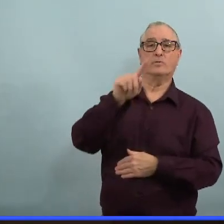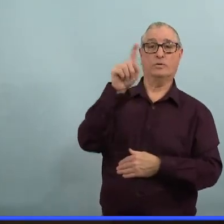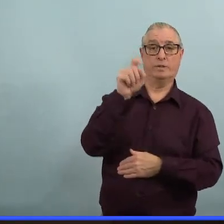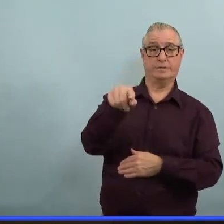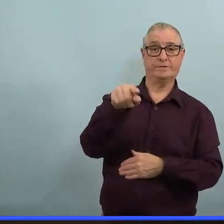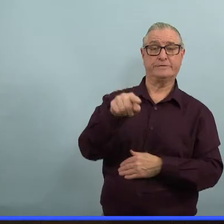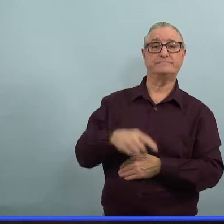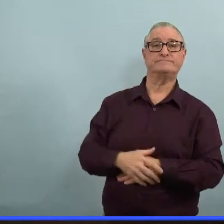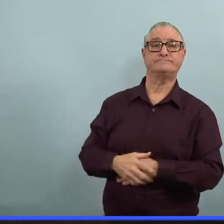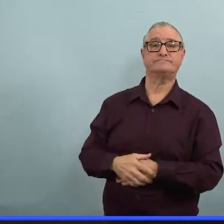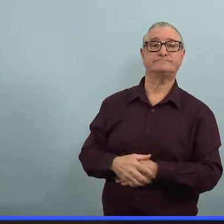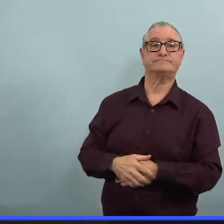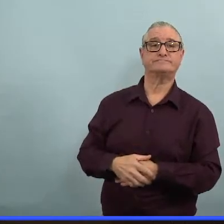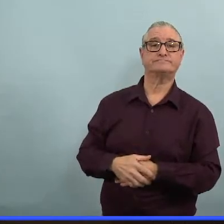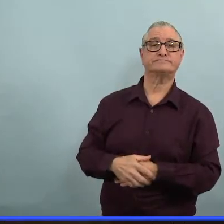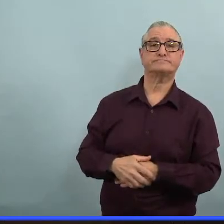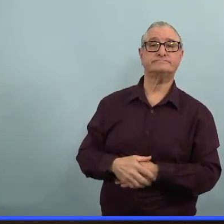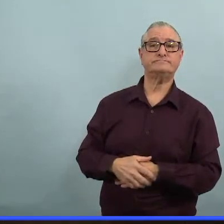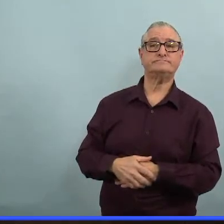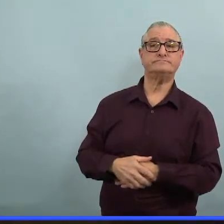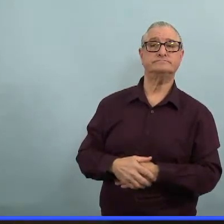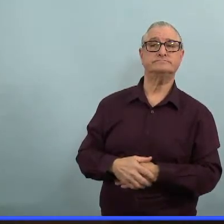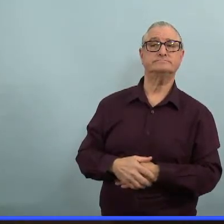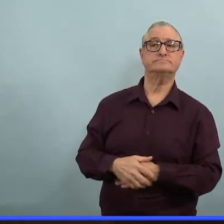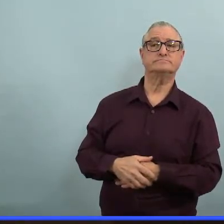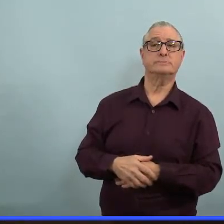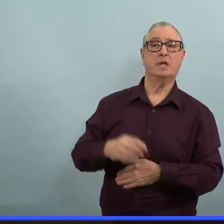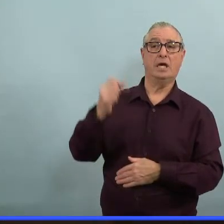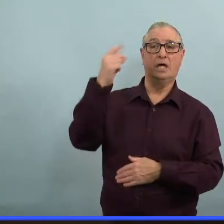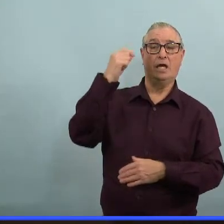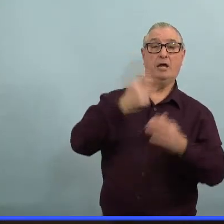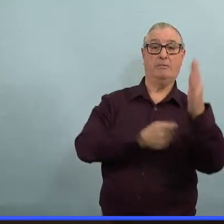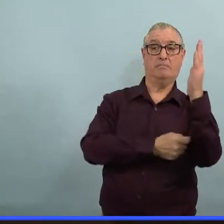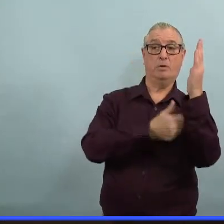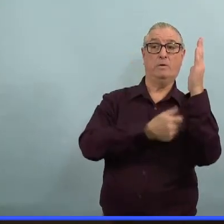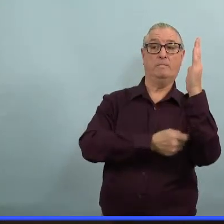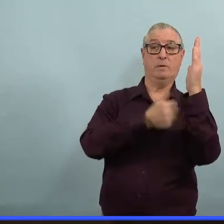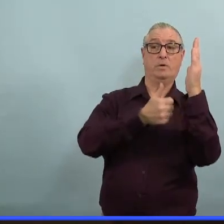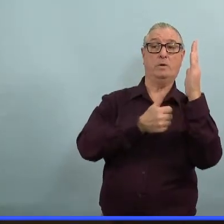that really benefits big venues and small venues really haven't changed if you're a licensed